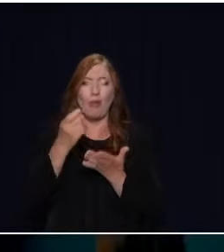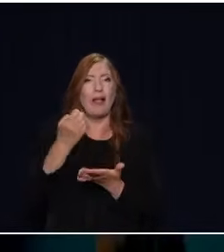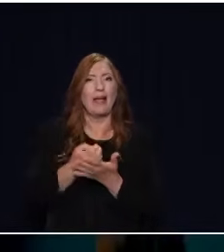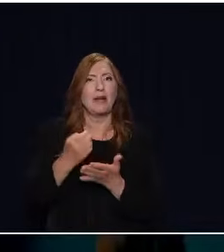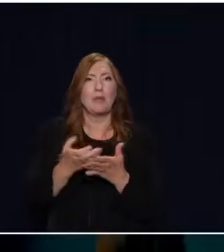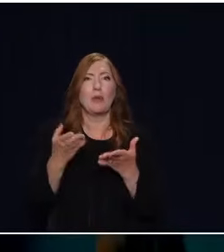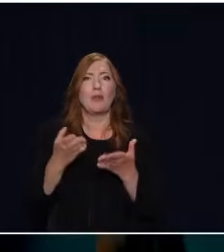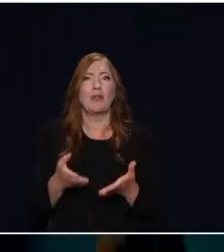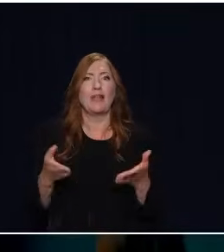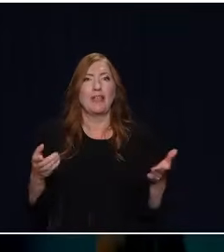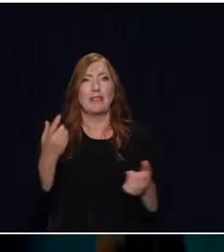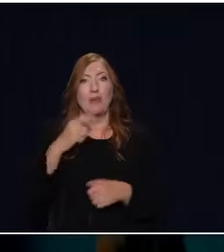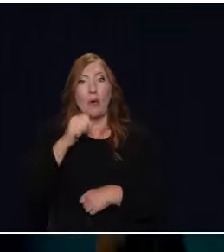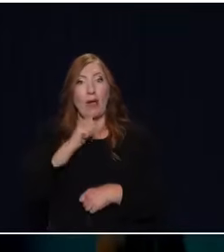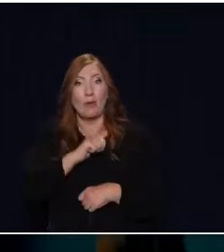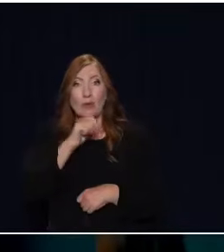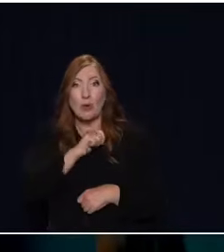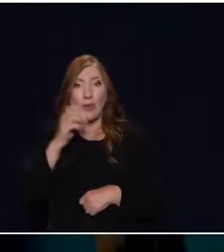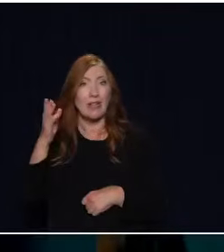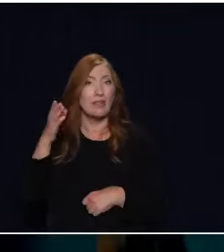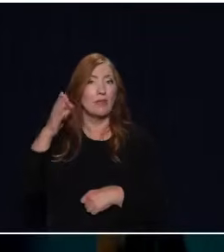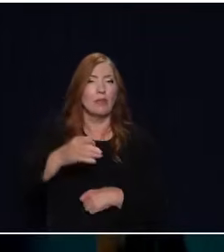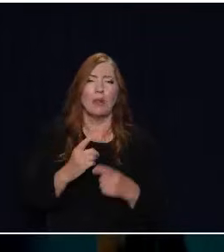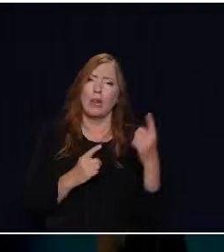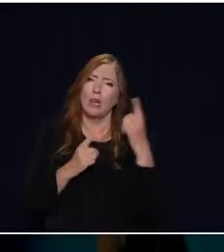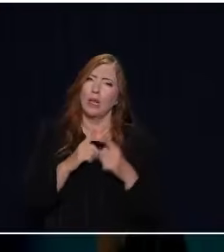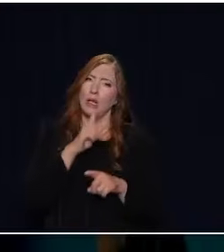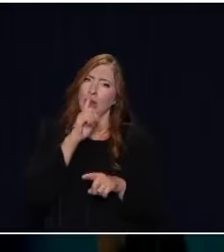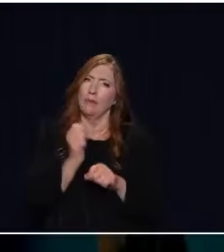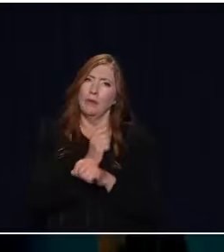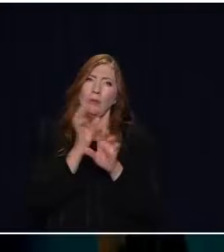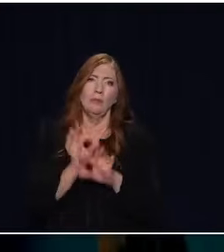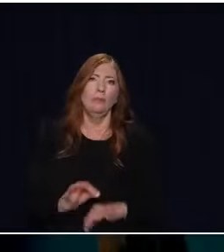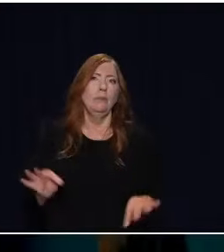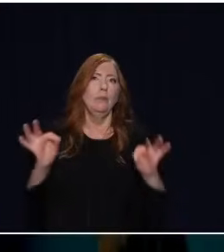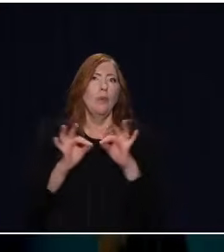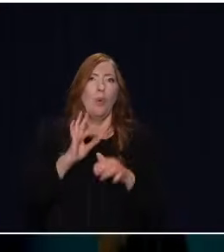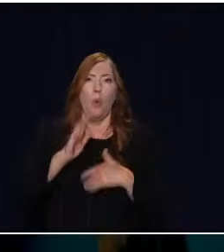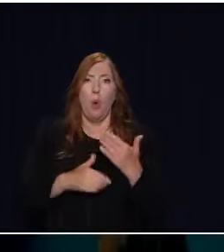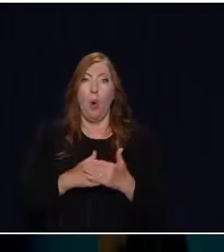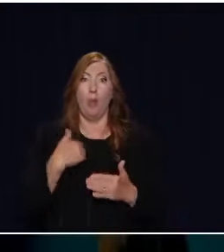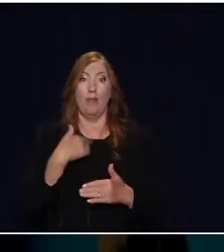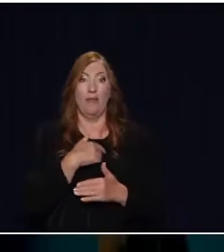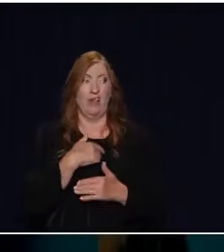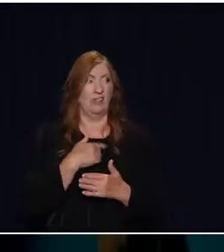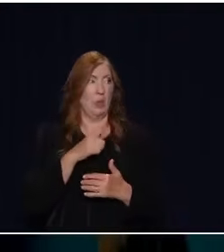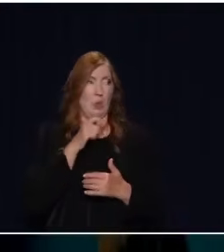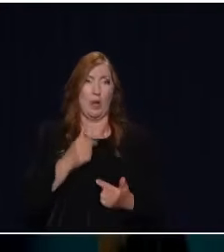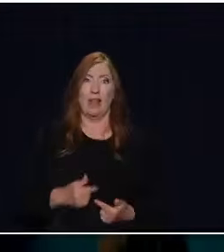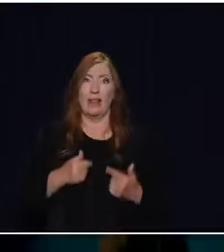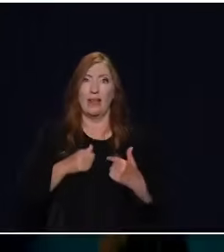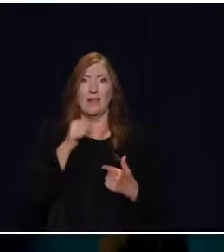WORKFORCE, THE FUTURE EDUCATION, ALL OF THE ECONOMICAL THINGS FOR ARIZONA IN THE FUTURE.